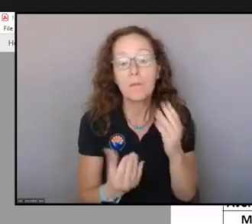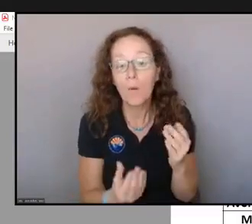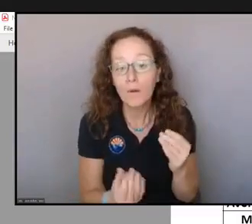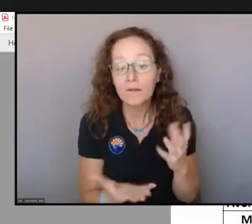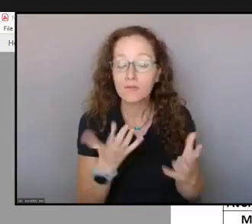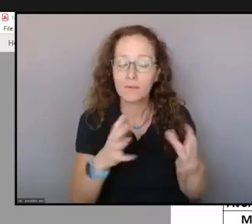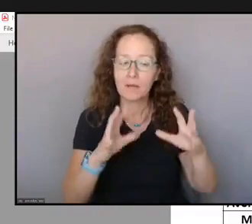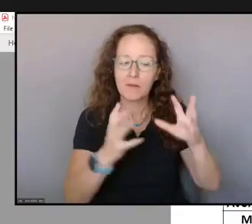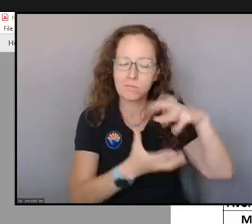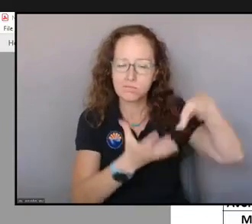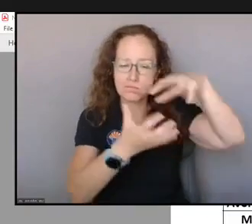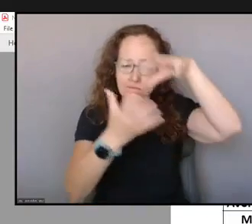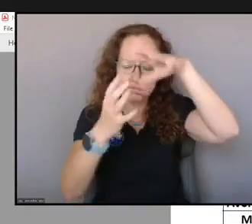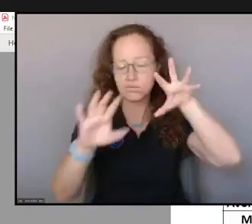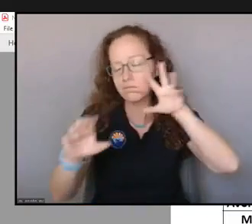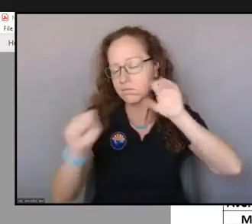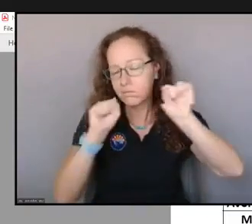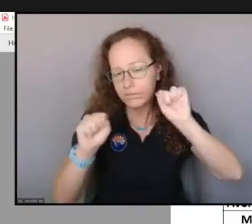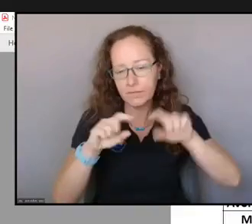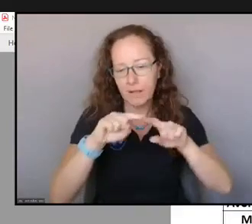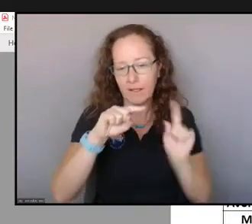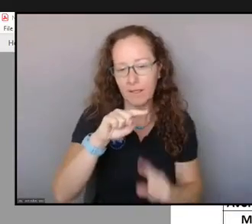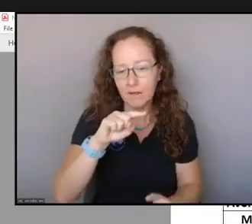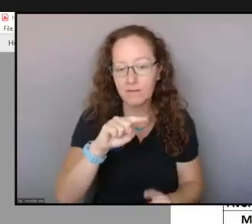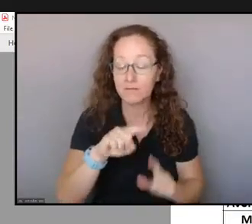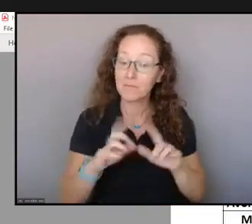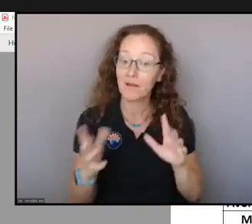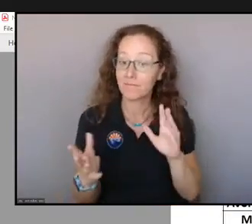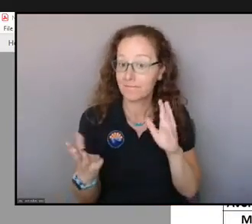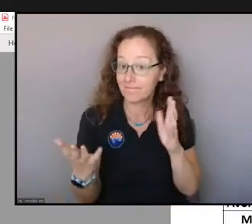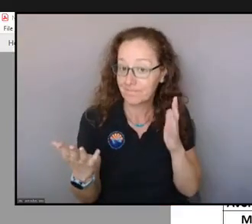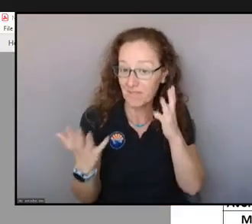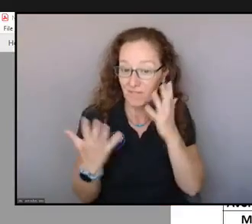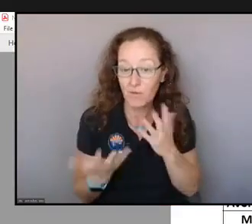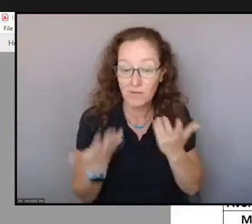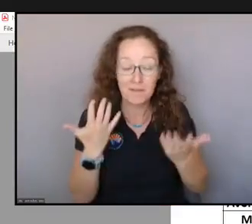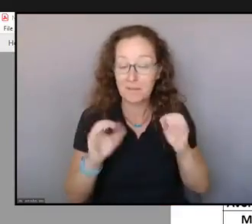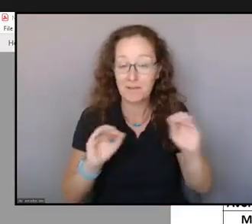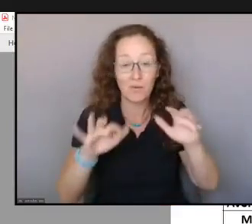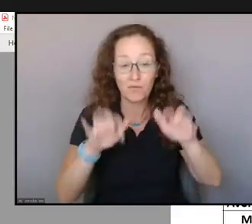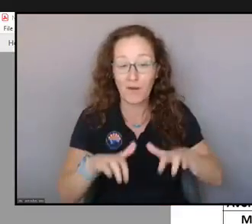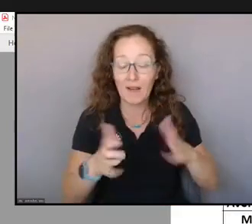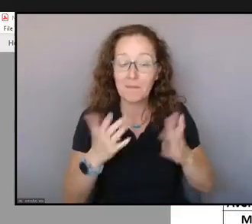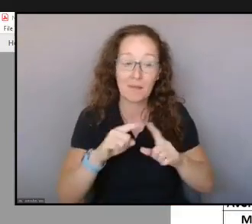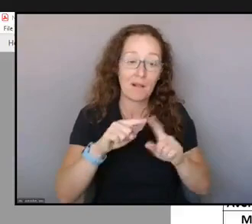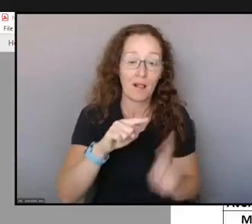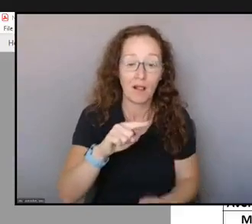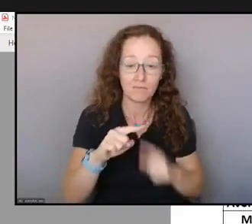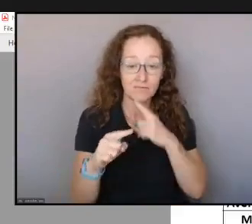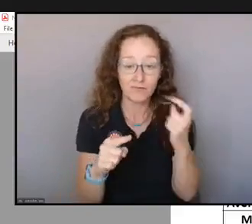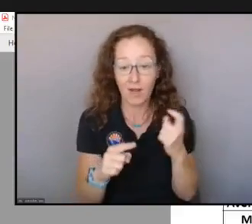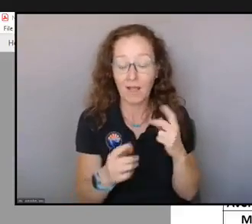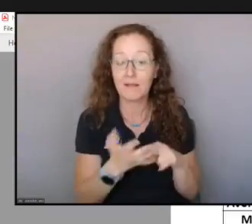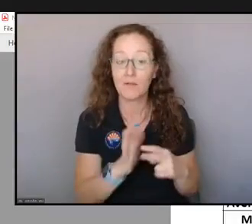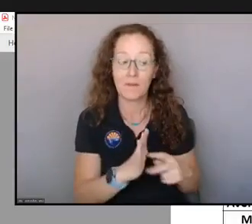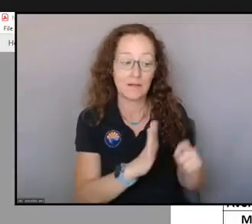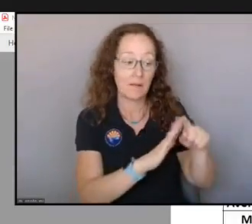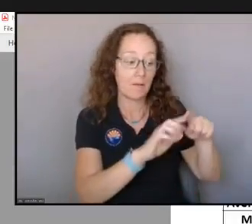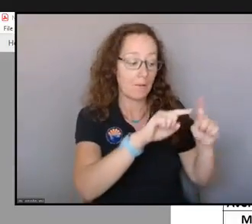UNFORTUNATELY THAT COULD BE DRY LIGHTENING, WHICH WOULD MEAN PROBABLY SOME NEW STARTS EARLY ON IN THAT PROCESS,